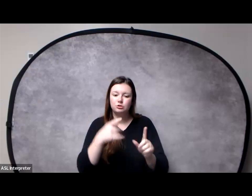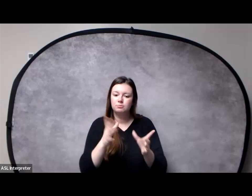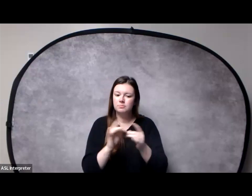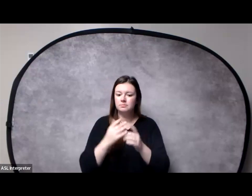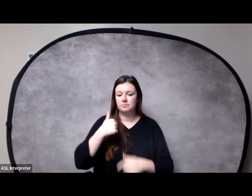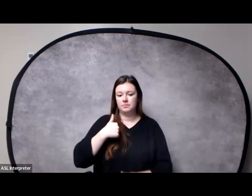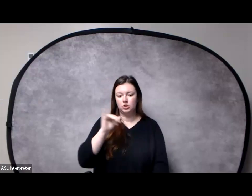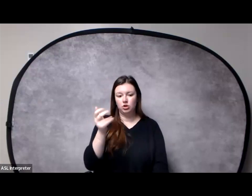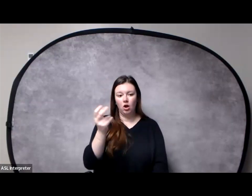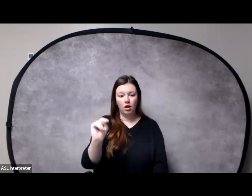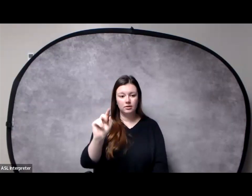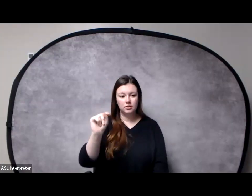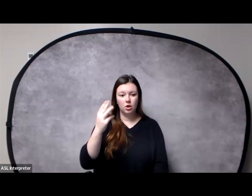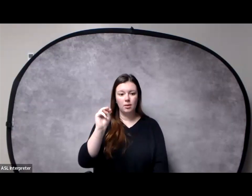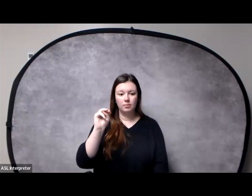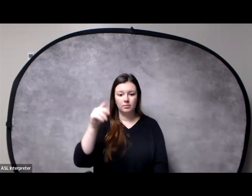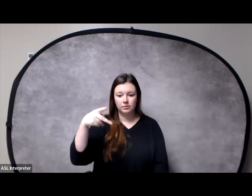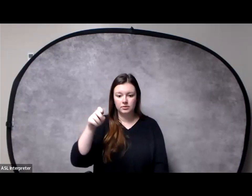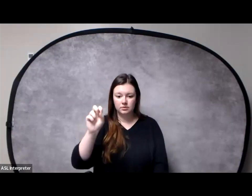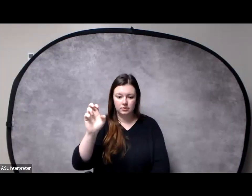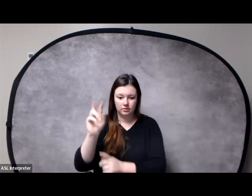I'm a policy analysis at the Office of Civil Rights.